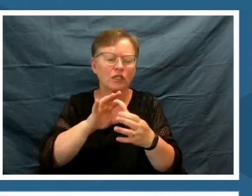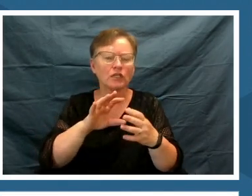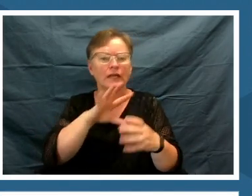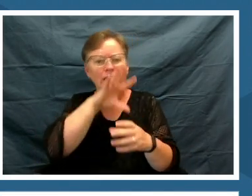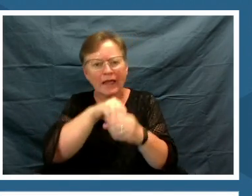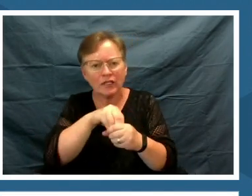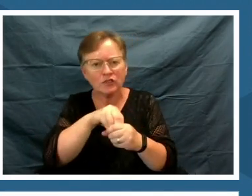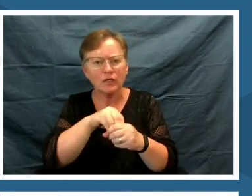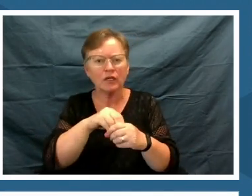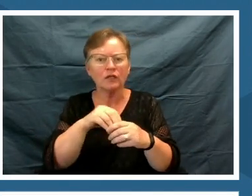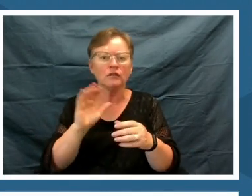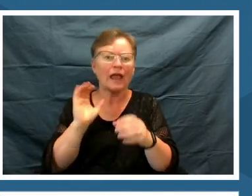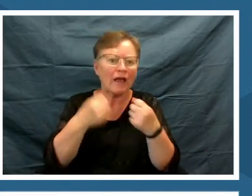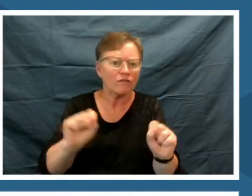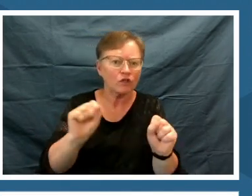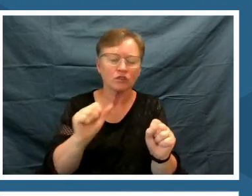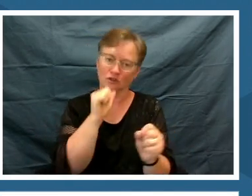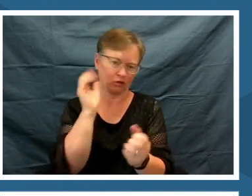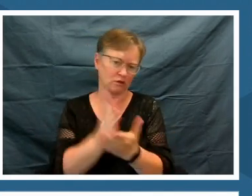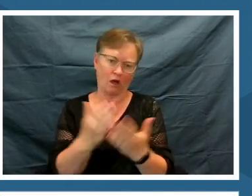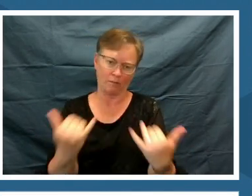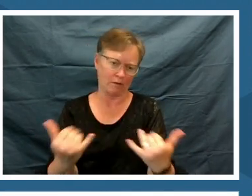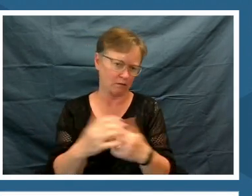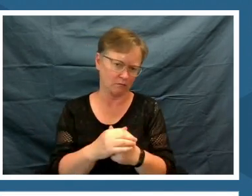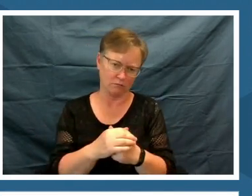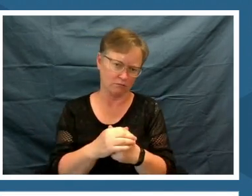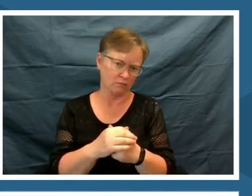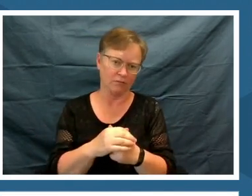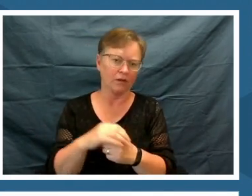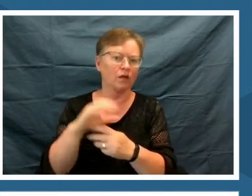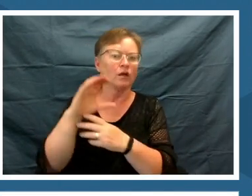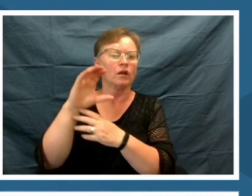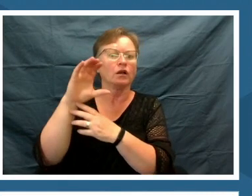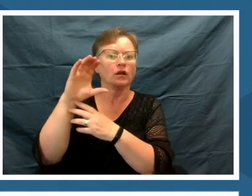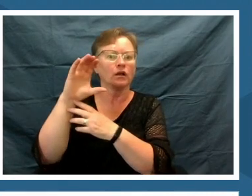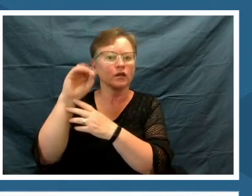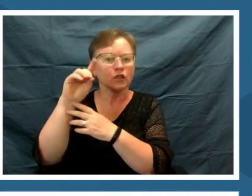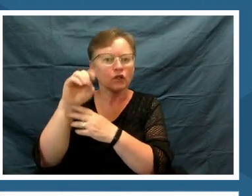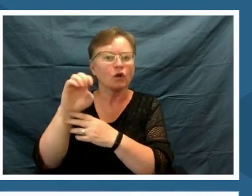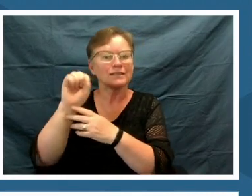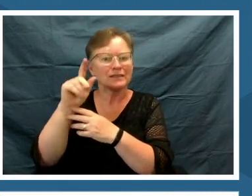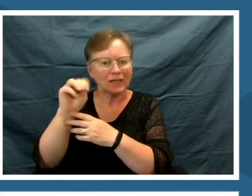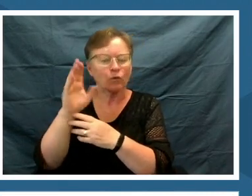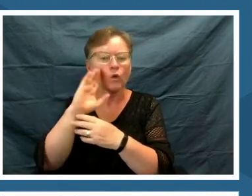here co-stem will create a new strategic plan